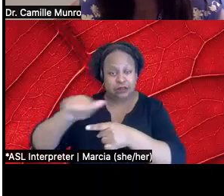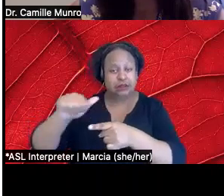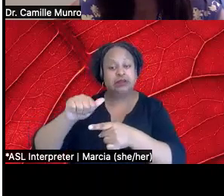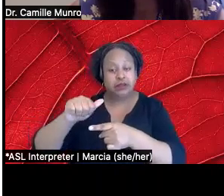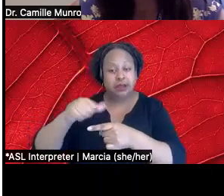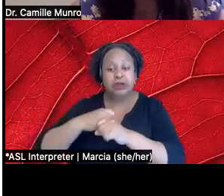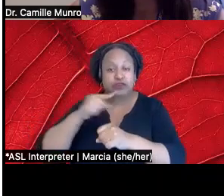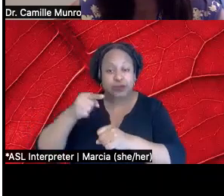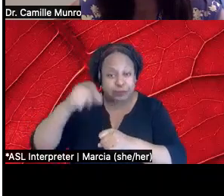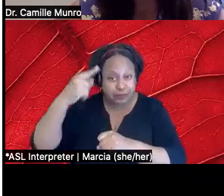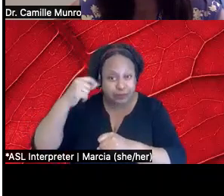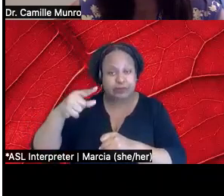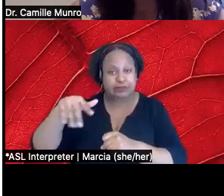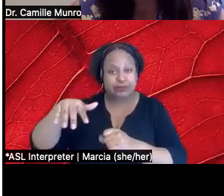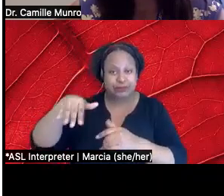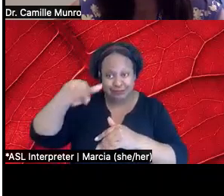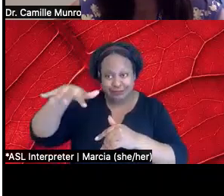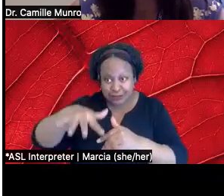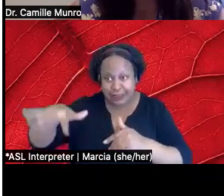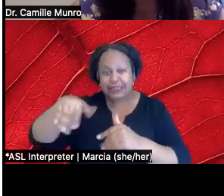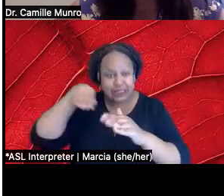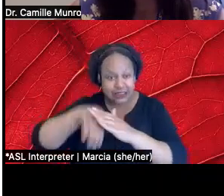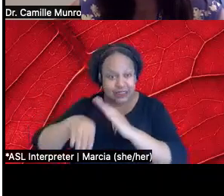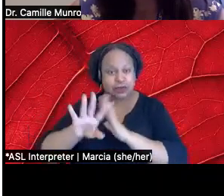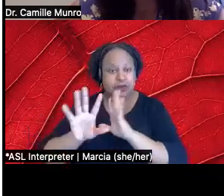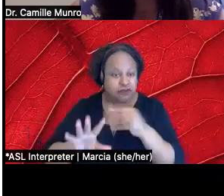Next Slide